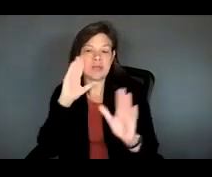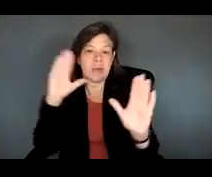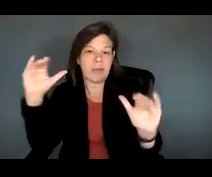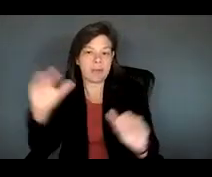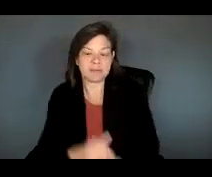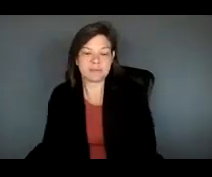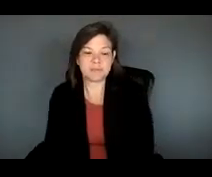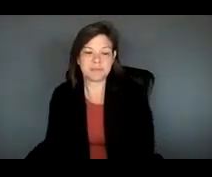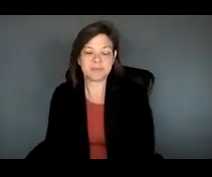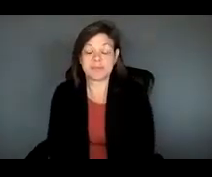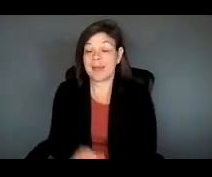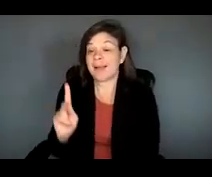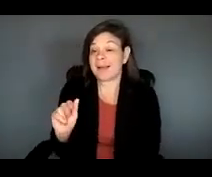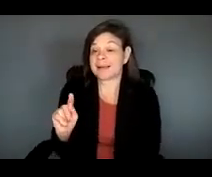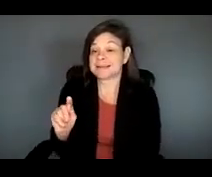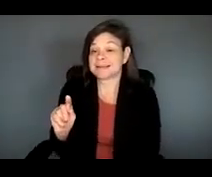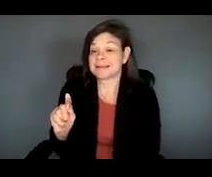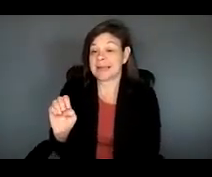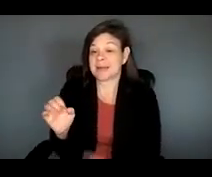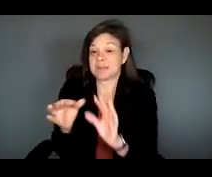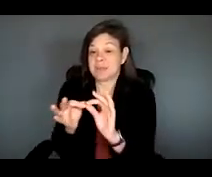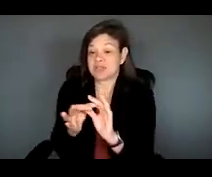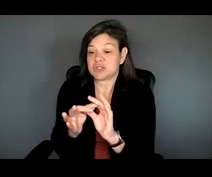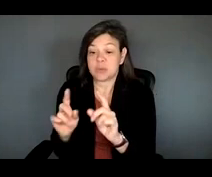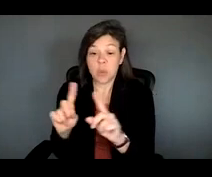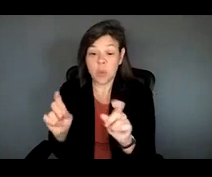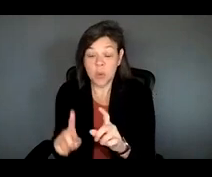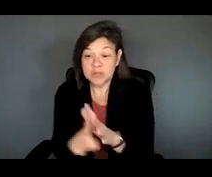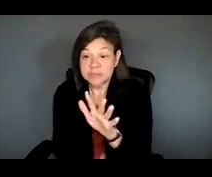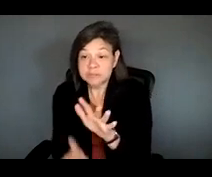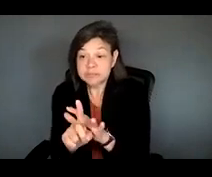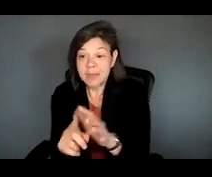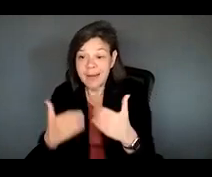As Kate indicated, if there are questions that come up that are